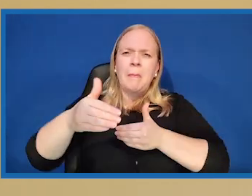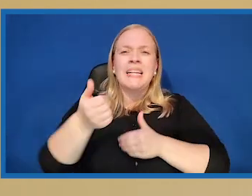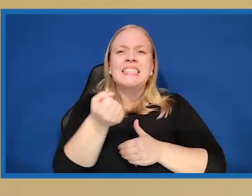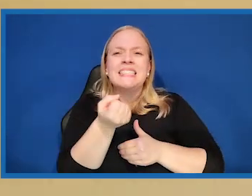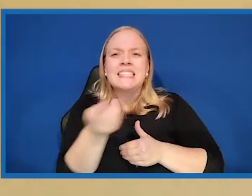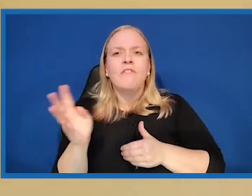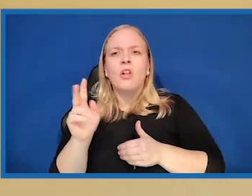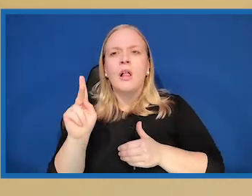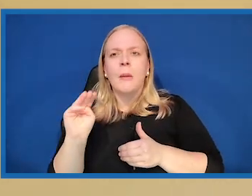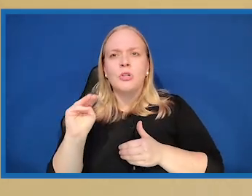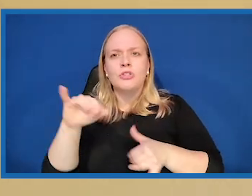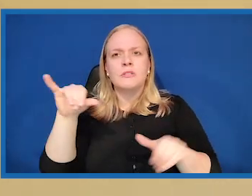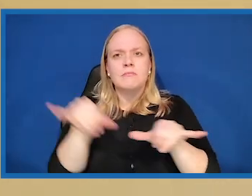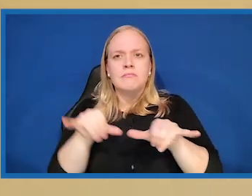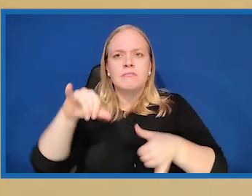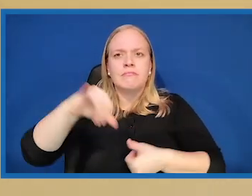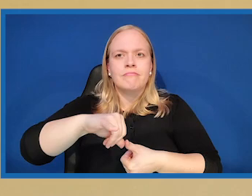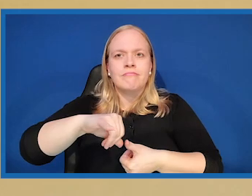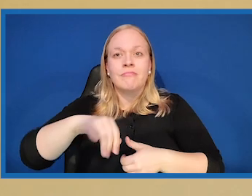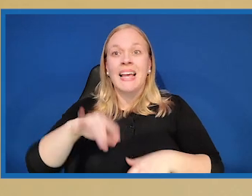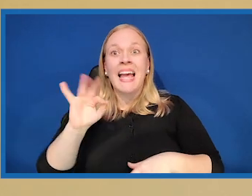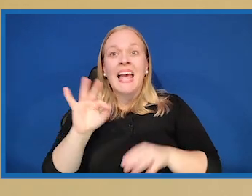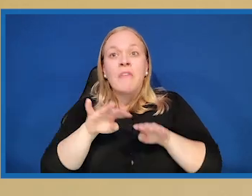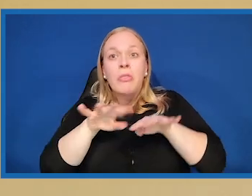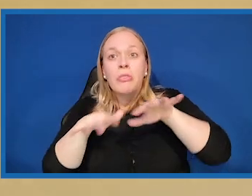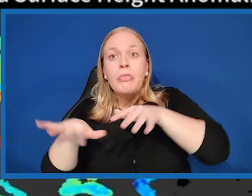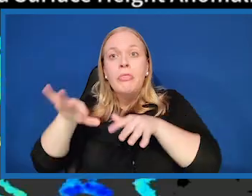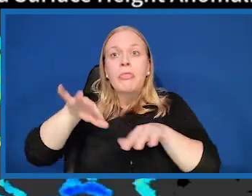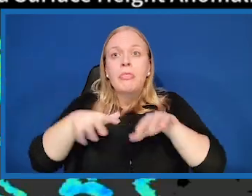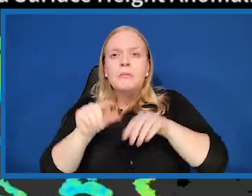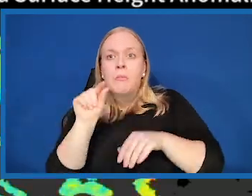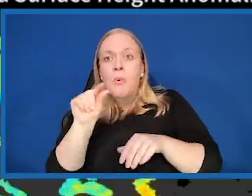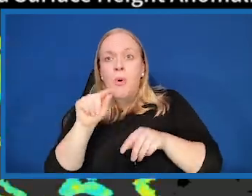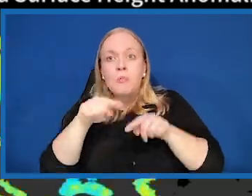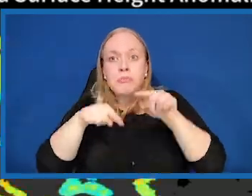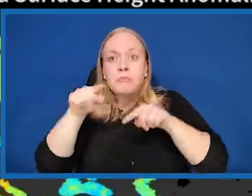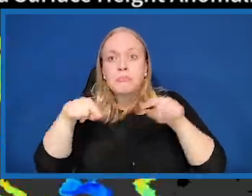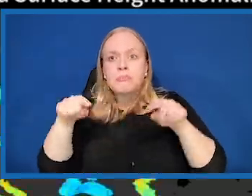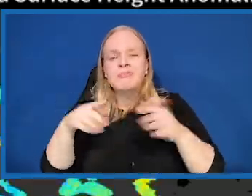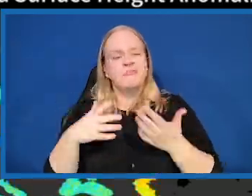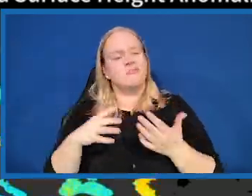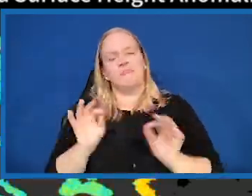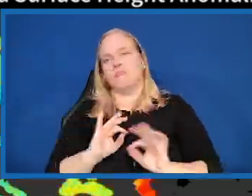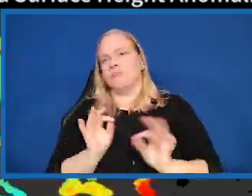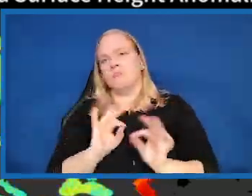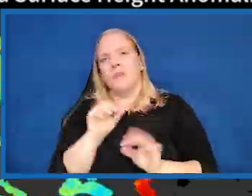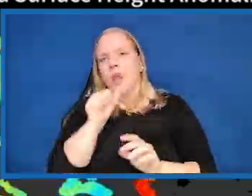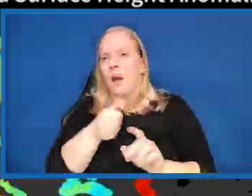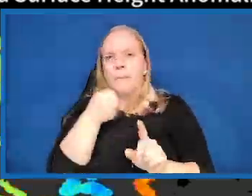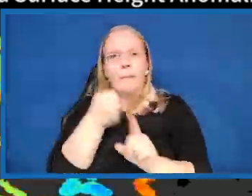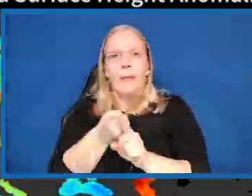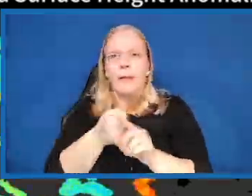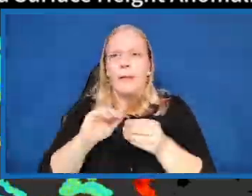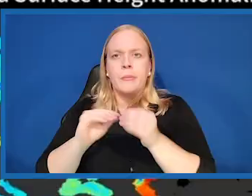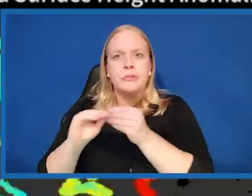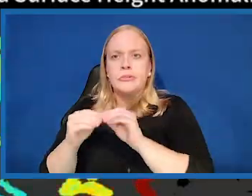SO AS A RESULT, SMALL VARIATION, UH-UH, AS A RESULT OF WAVES AND THINGS LIKE THAT WILL NOT REALLY AFFECT THESE RESULTS SINCE WE'RE